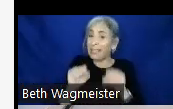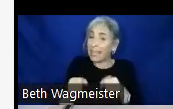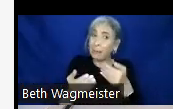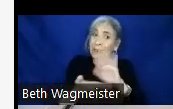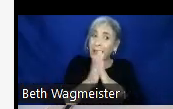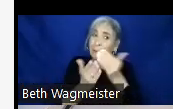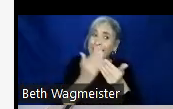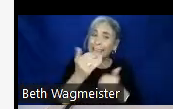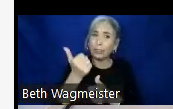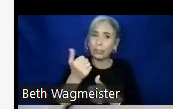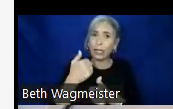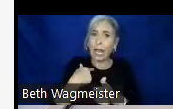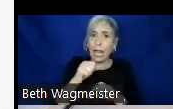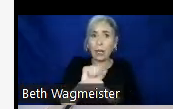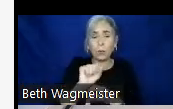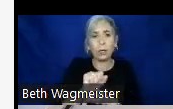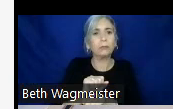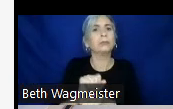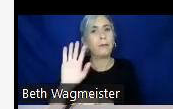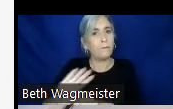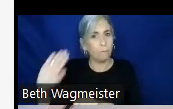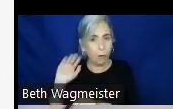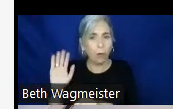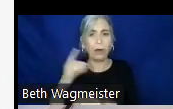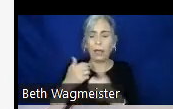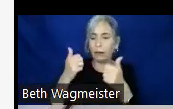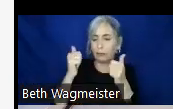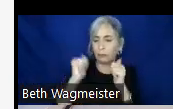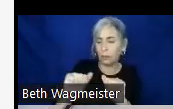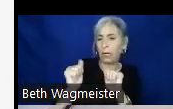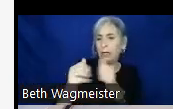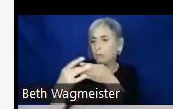I worked on guidance for accessibility and tried to think about how it can be better,